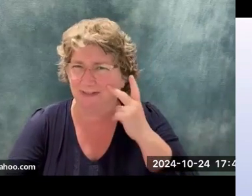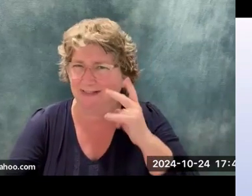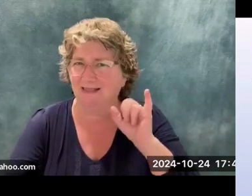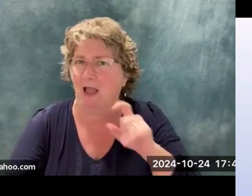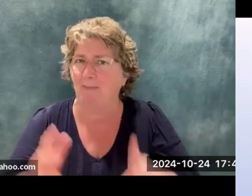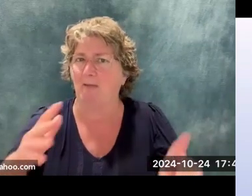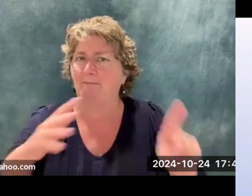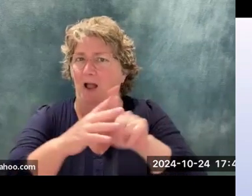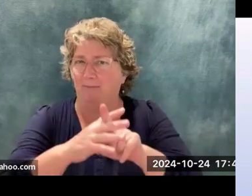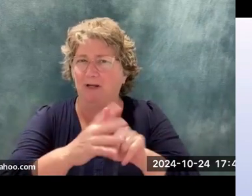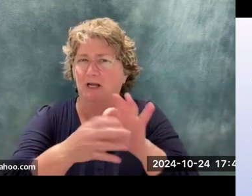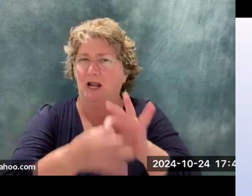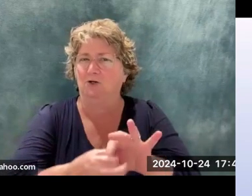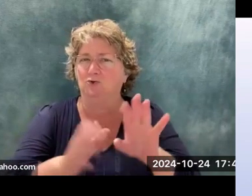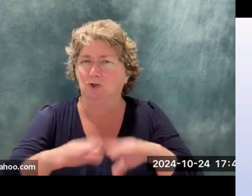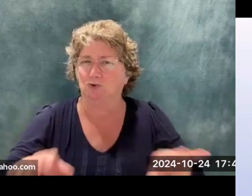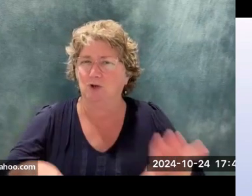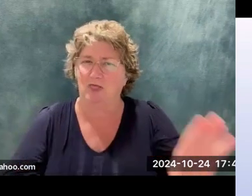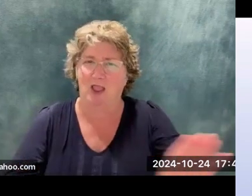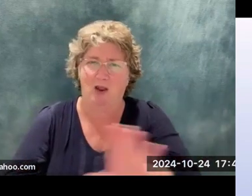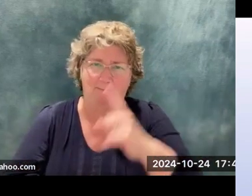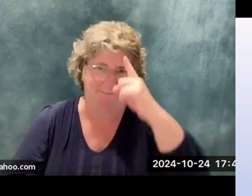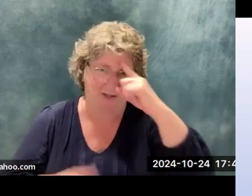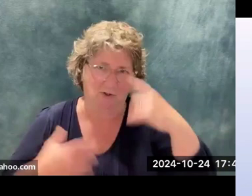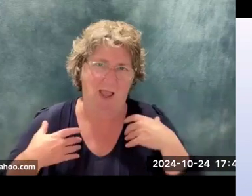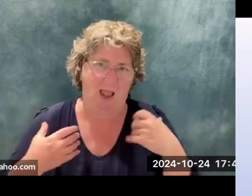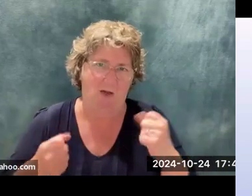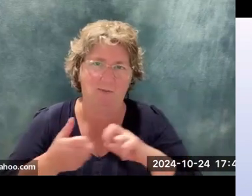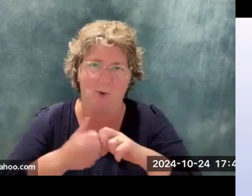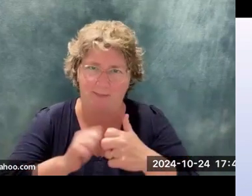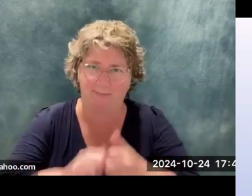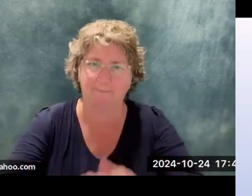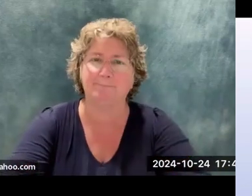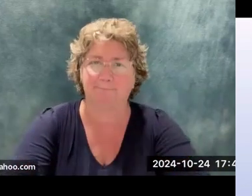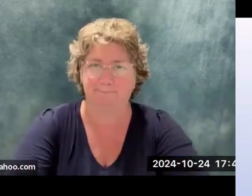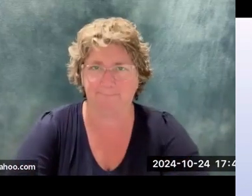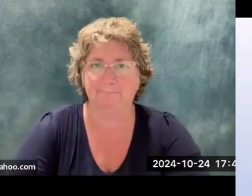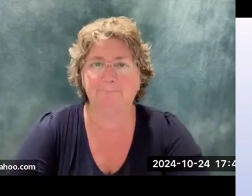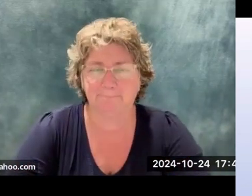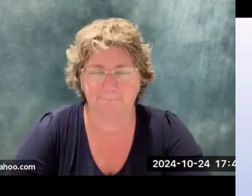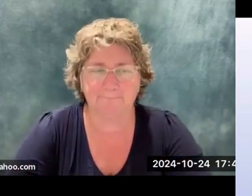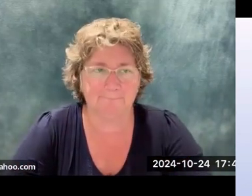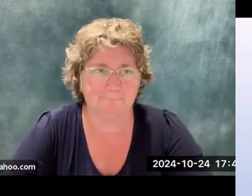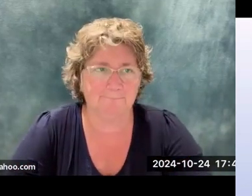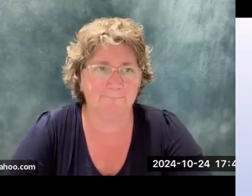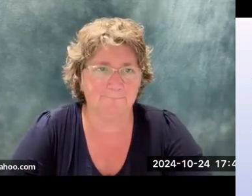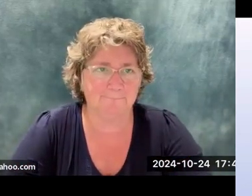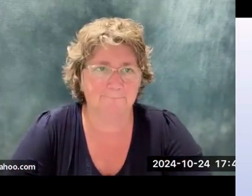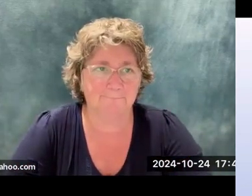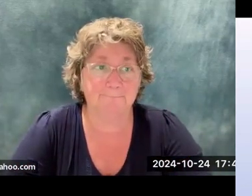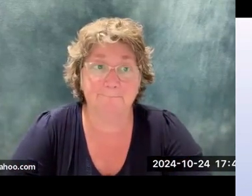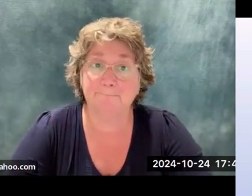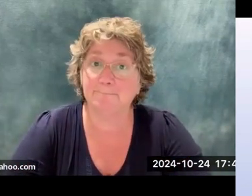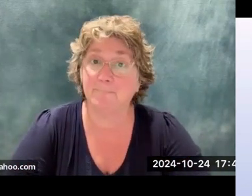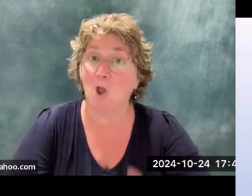wellbeing as well. And then we've seen increases in mental